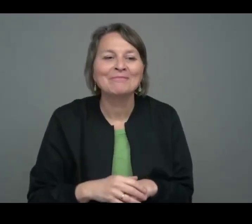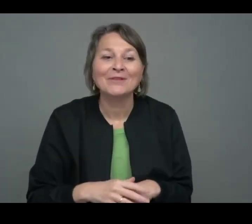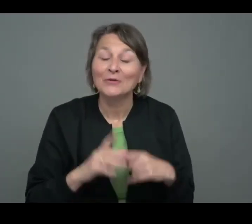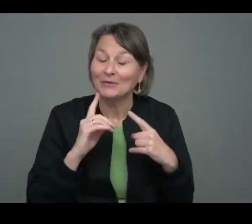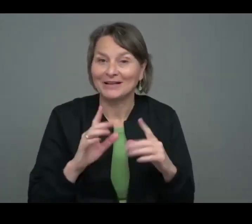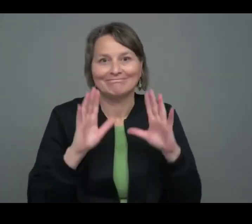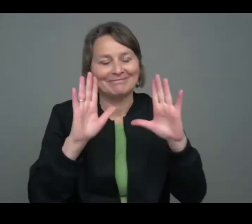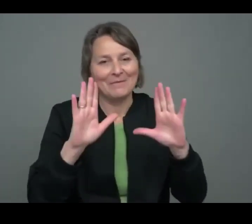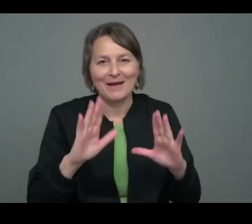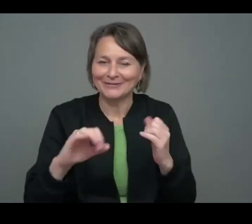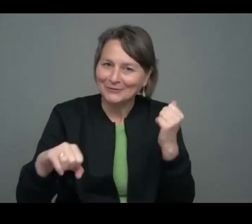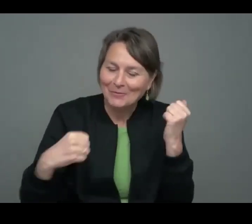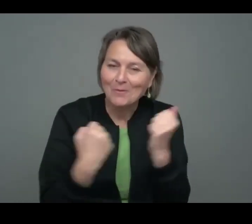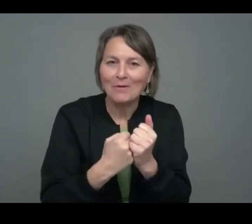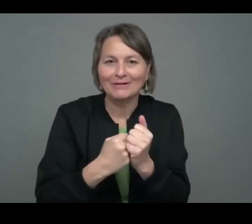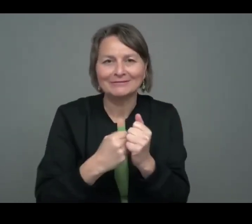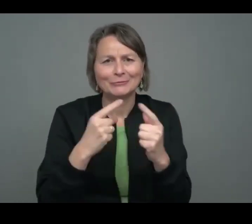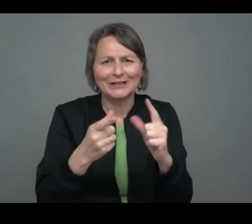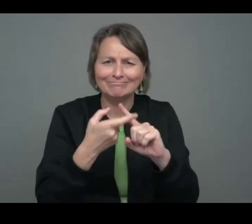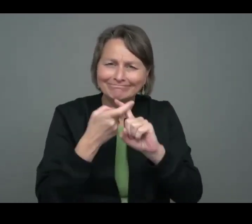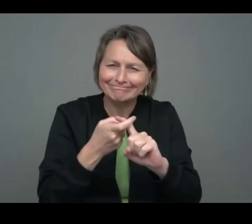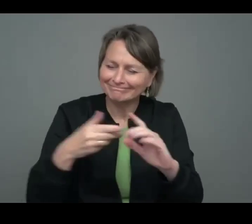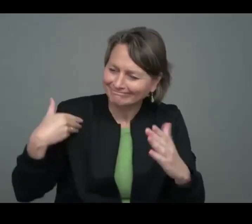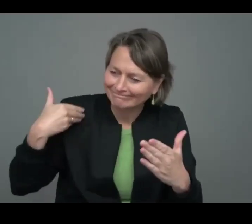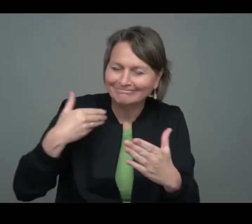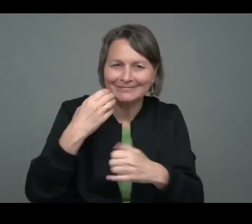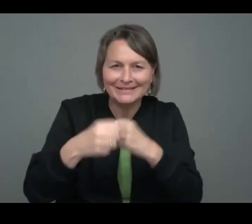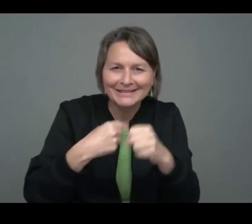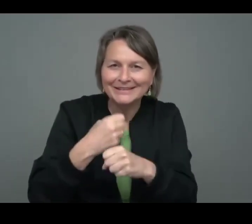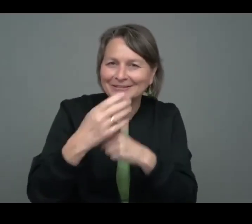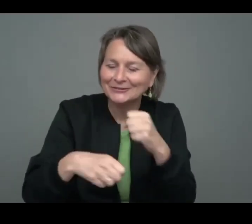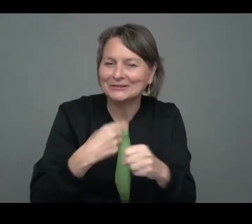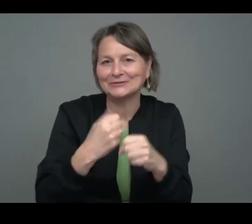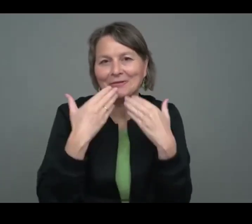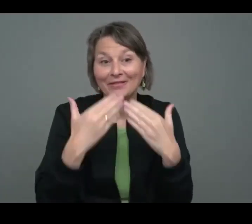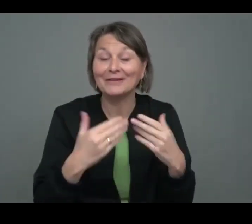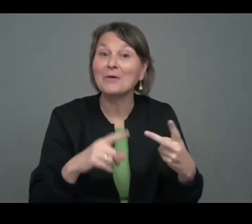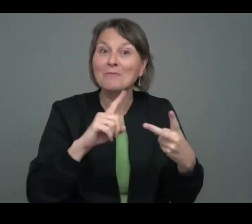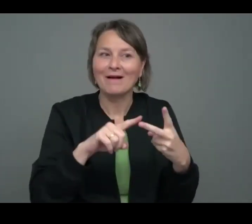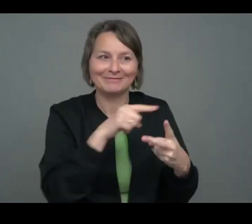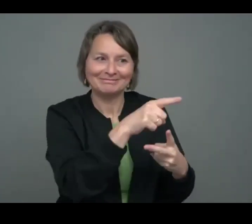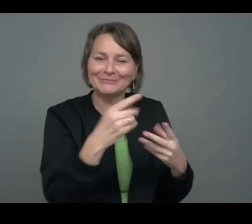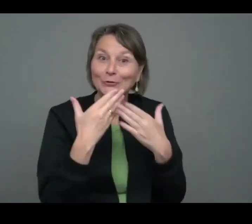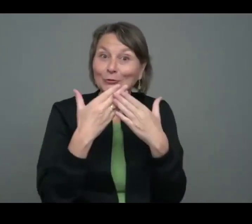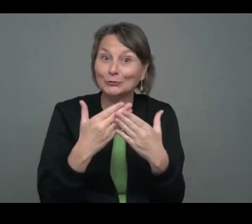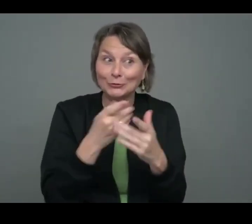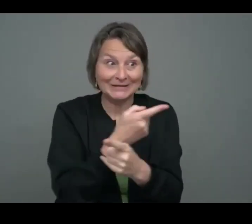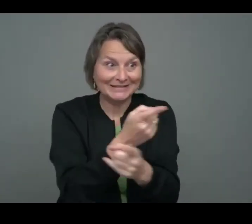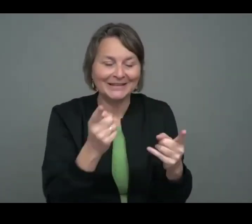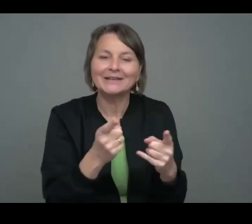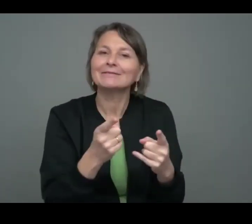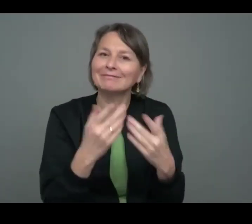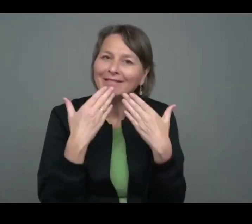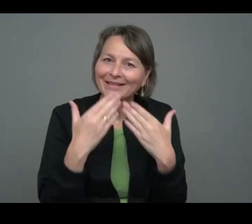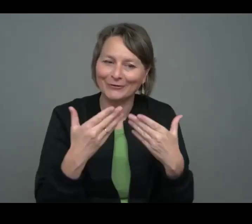thank Dr. Aleksandra Kalata-Zawłocka for giving me the opportunity to be here with you today.